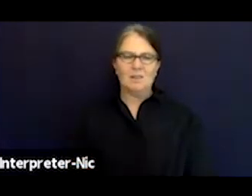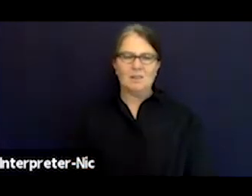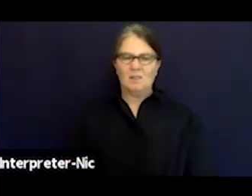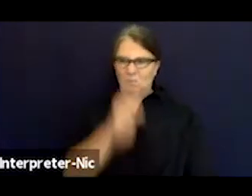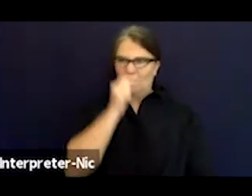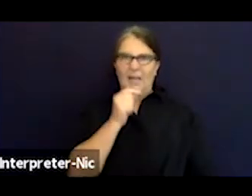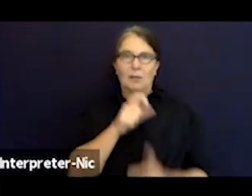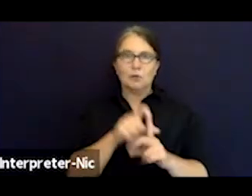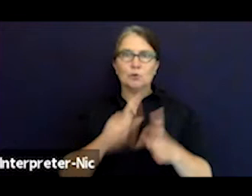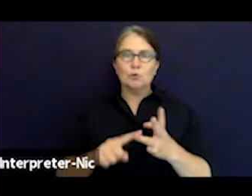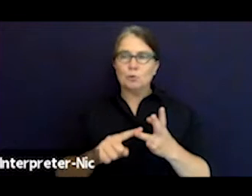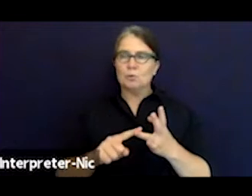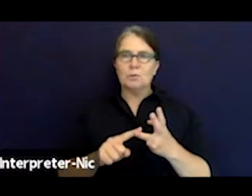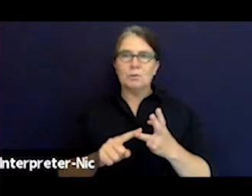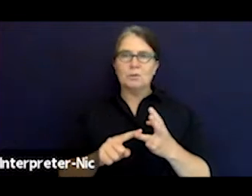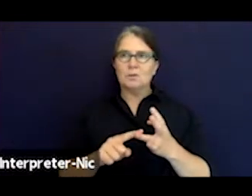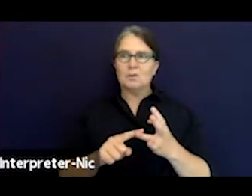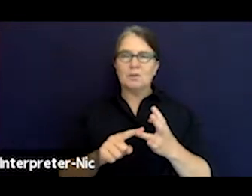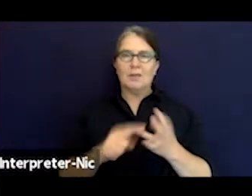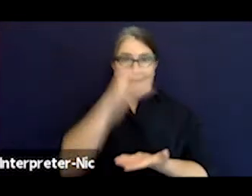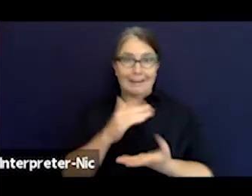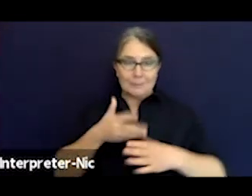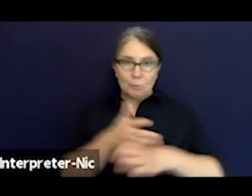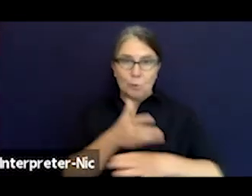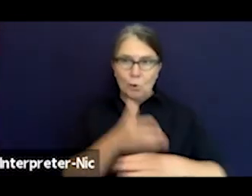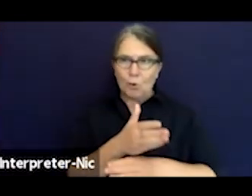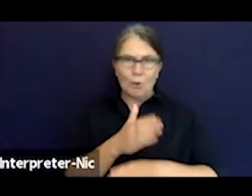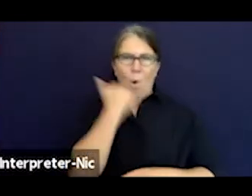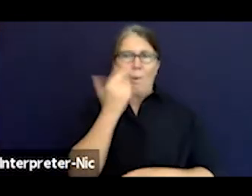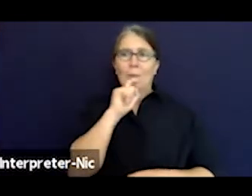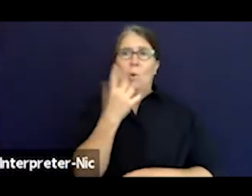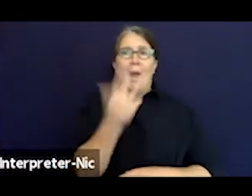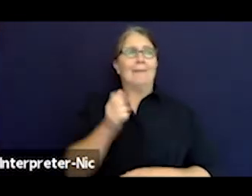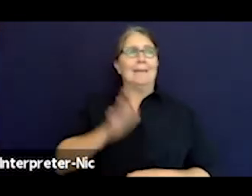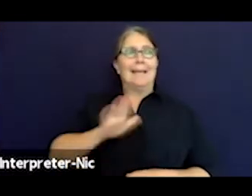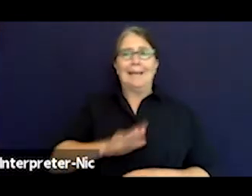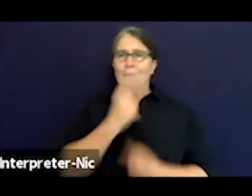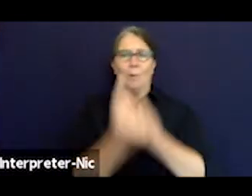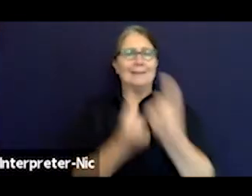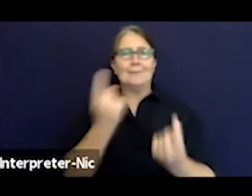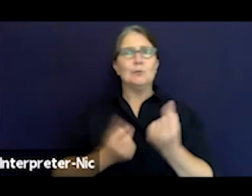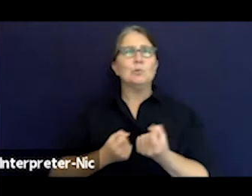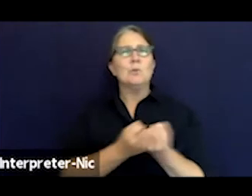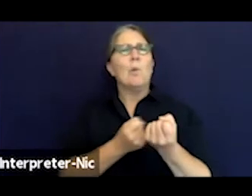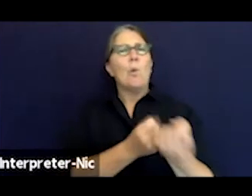out of jobs. There will always be a need for individual supports and accommodations for